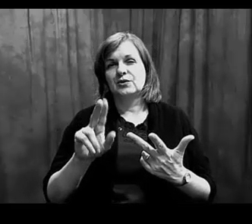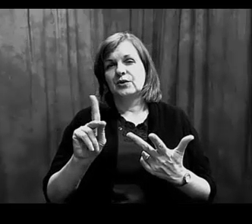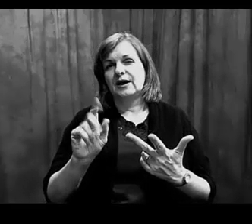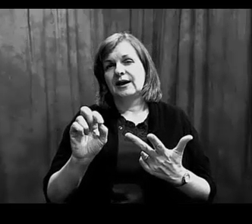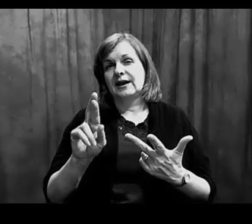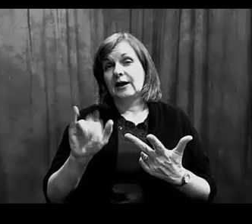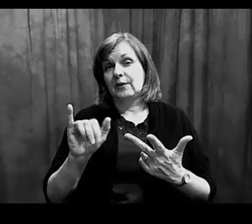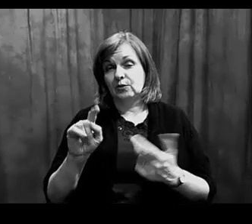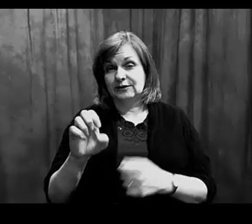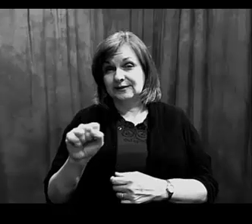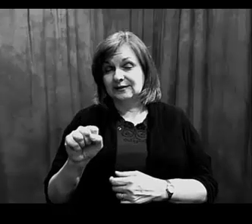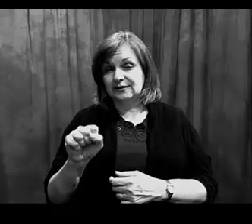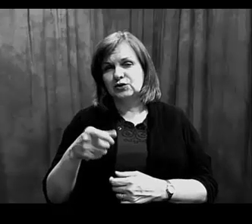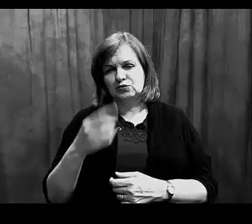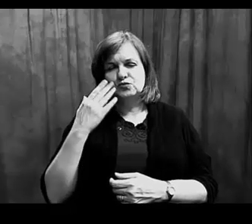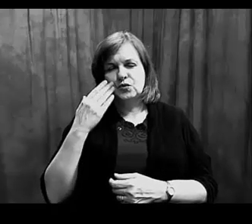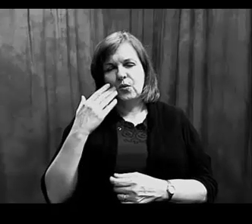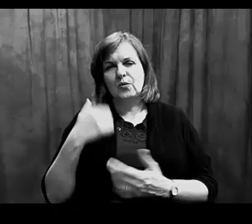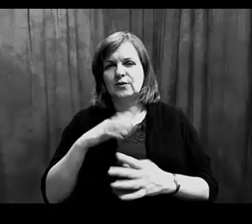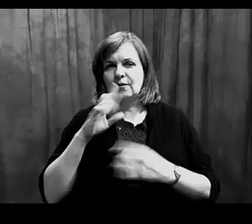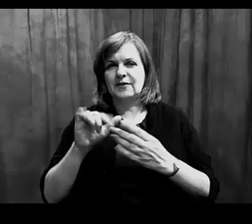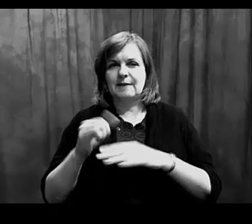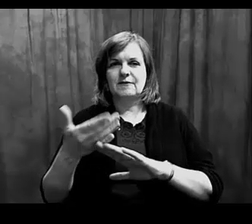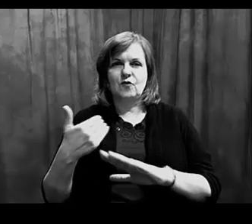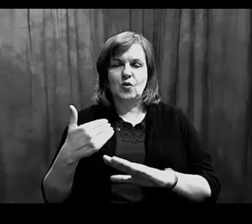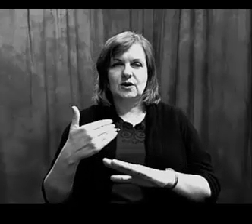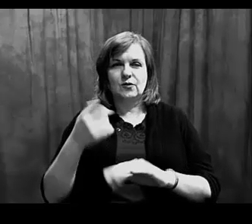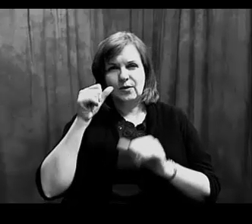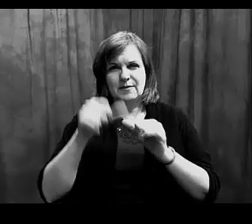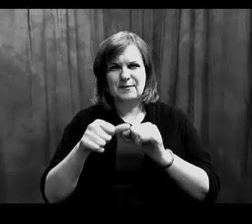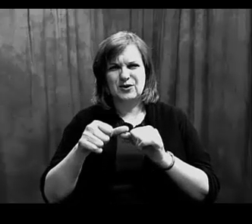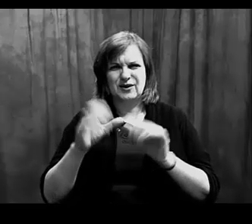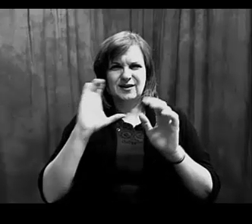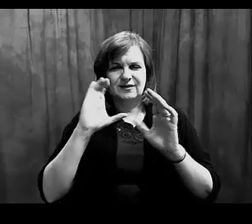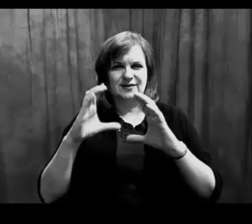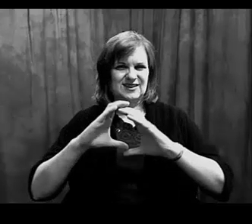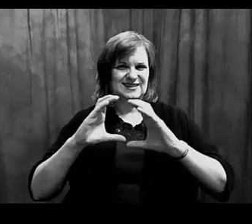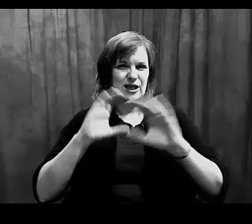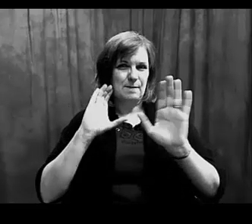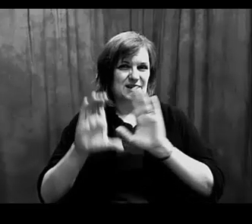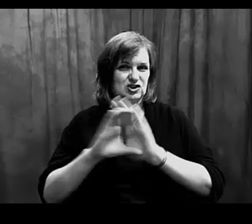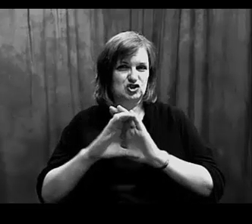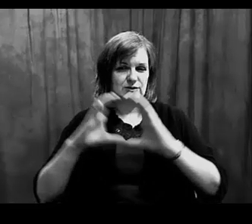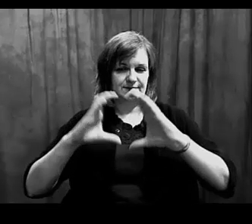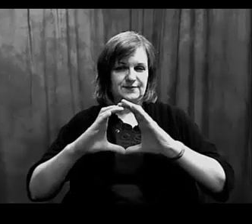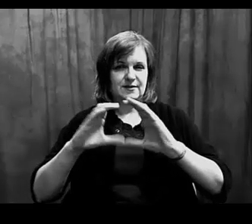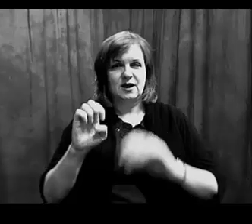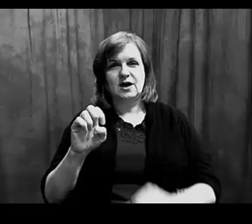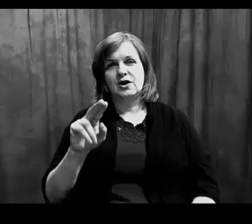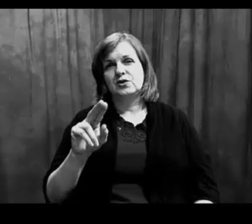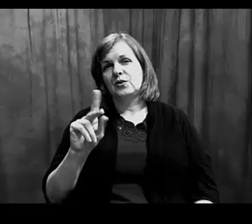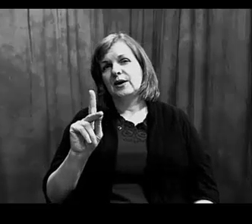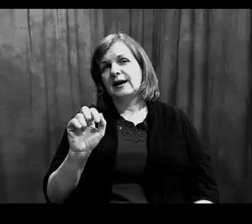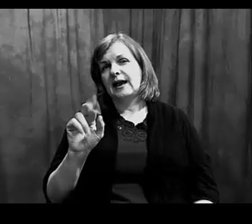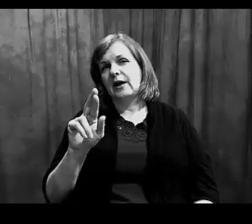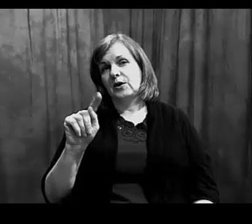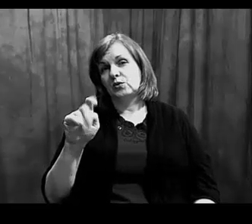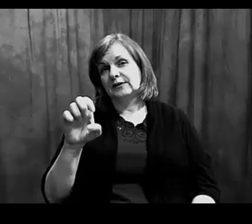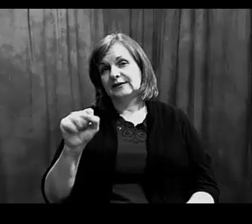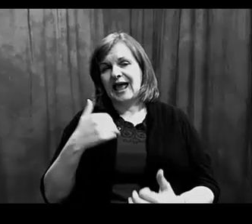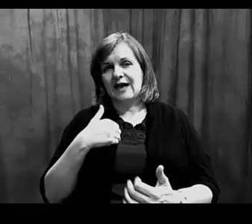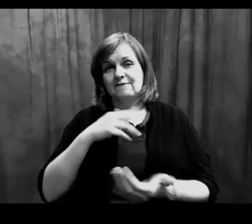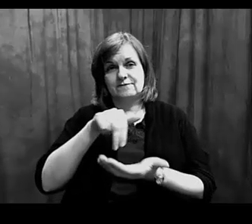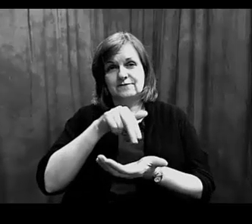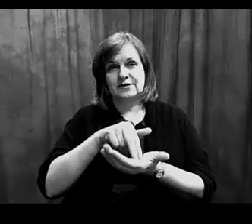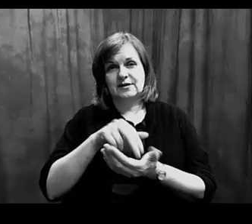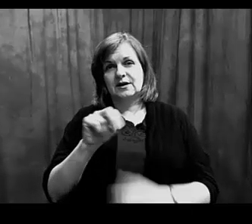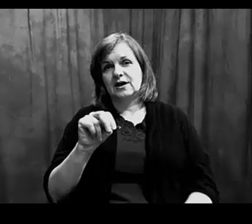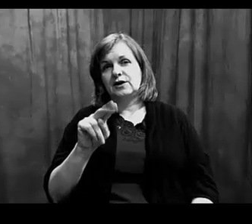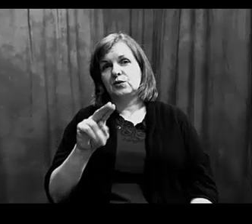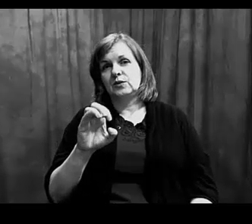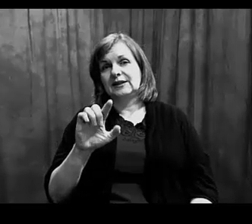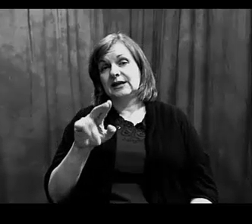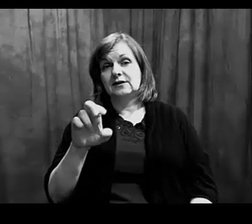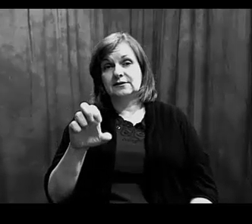so high or low pH - high or low temperature - pressures - radiation